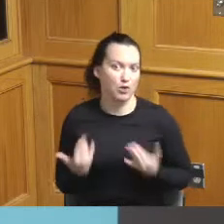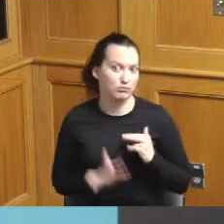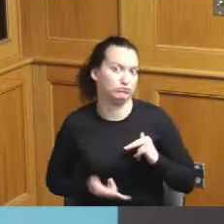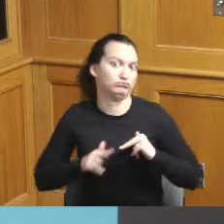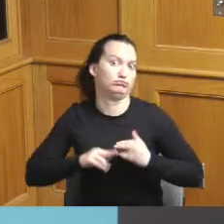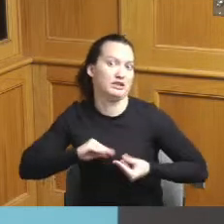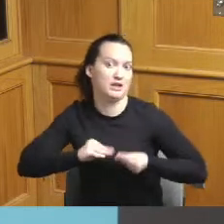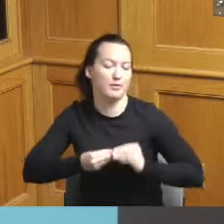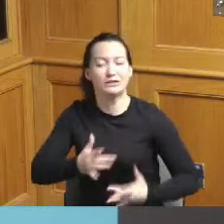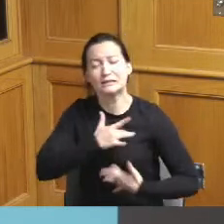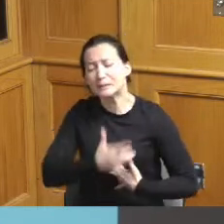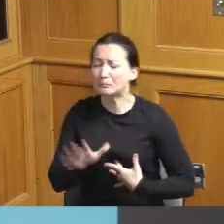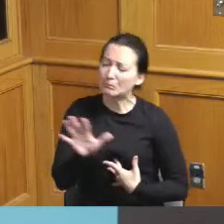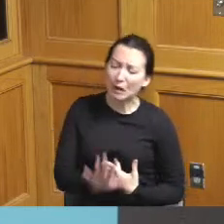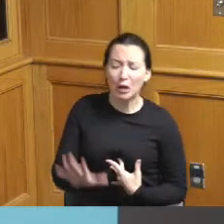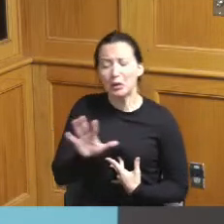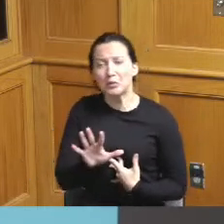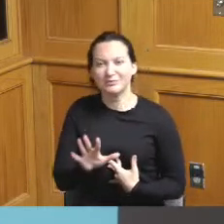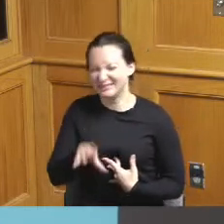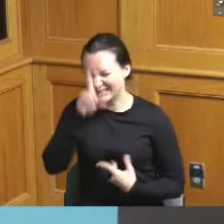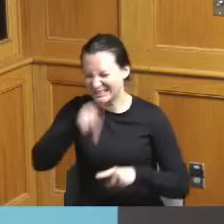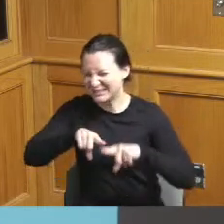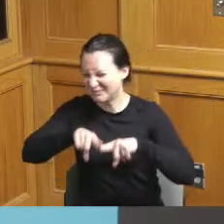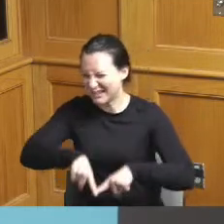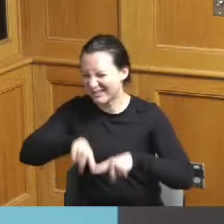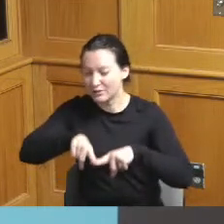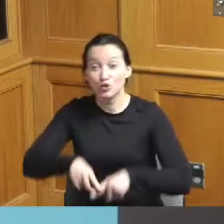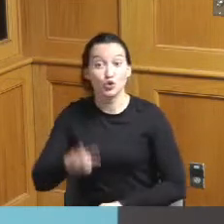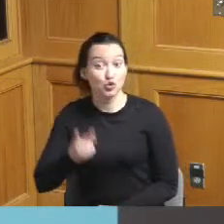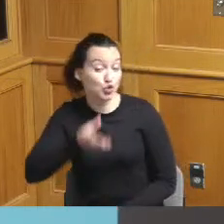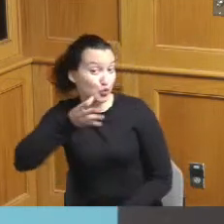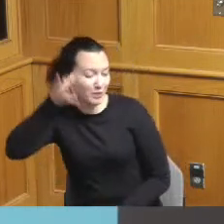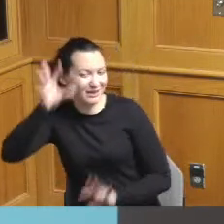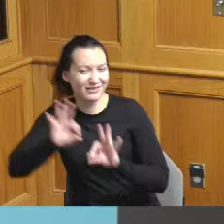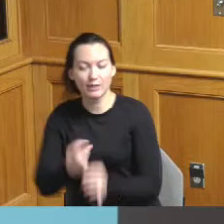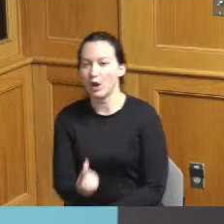number we usually see that this is based on a two-parent family with one child at a